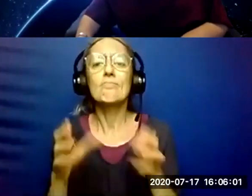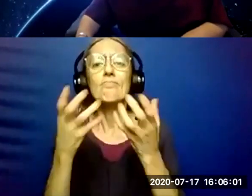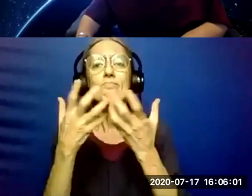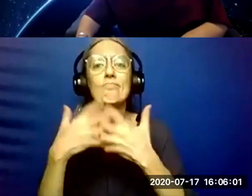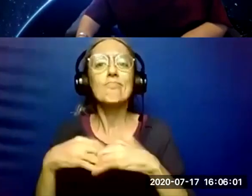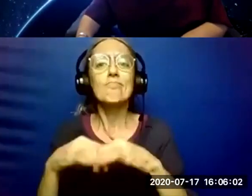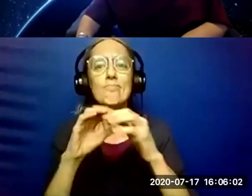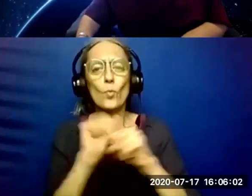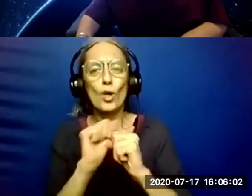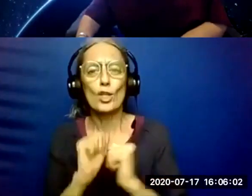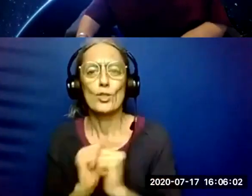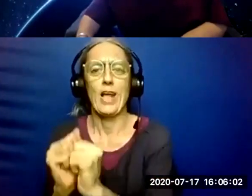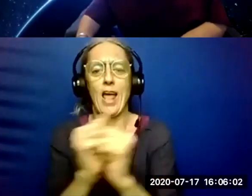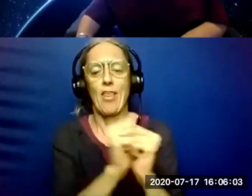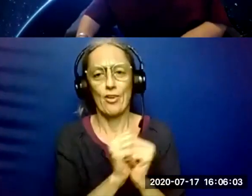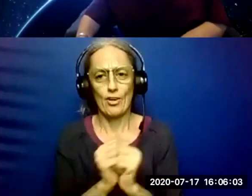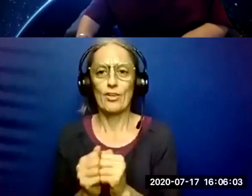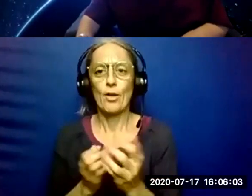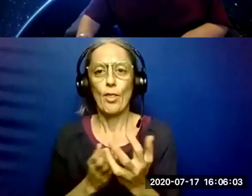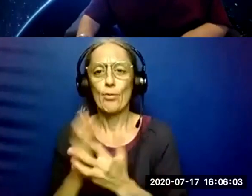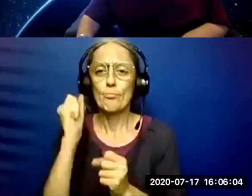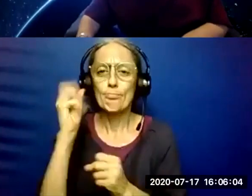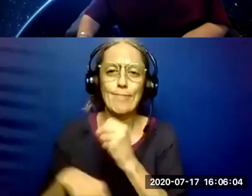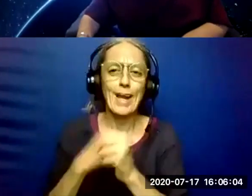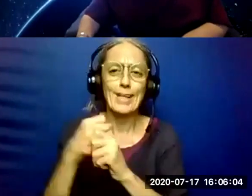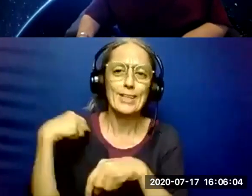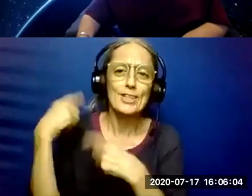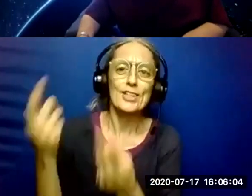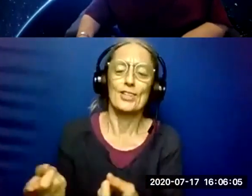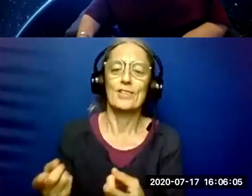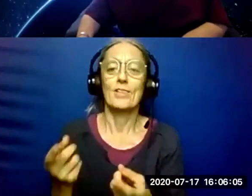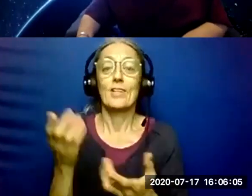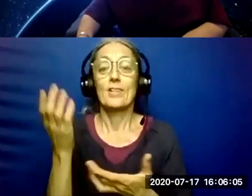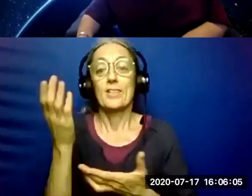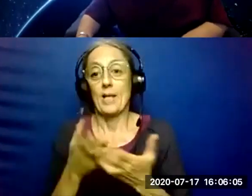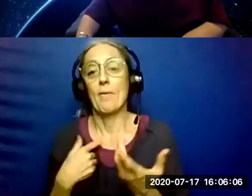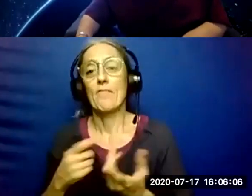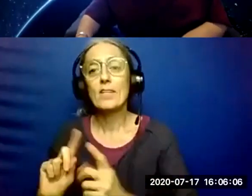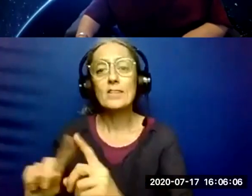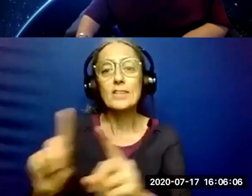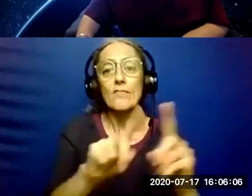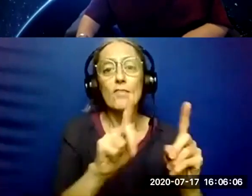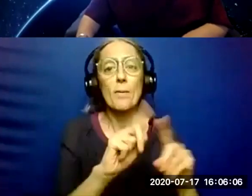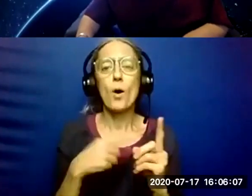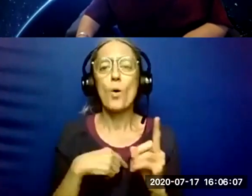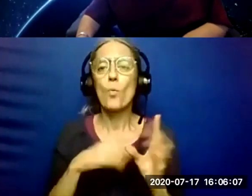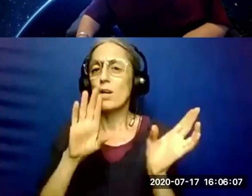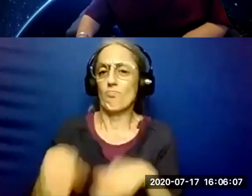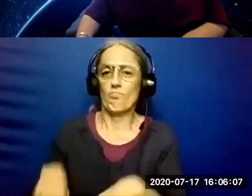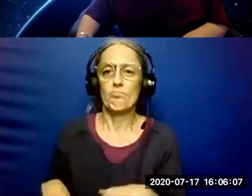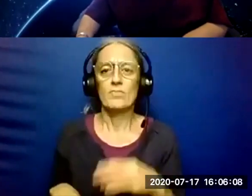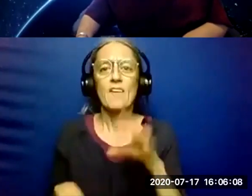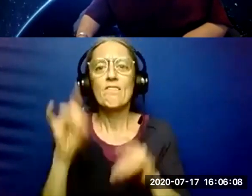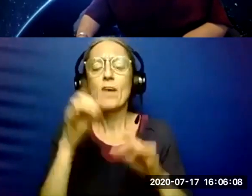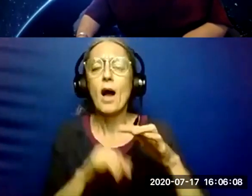put aside our differences to come together to talk with the Congress who did not understand--